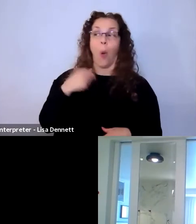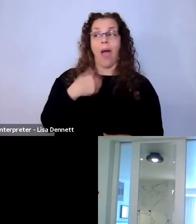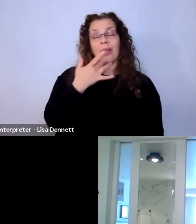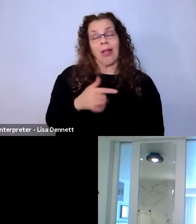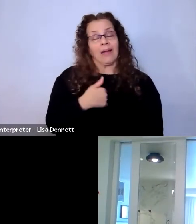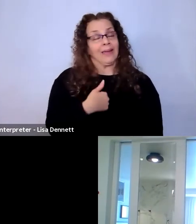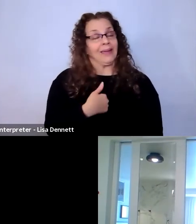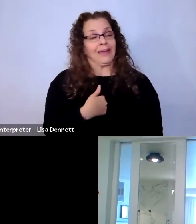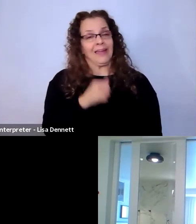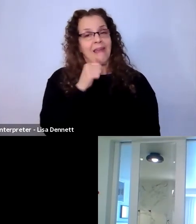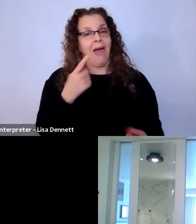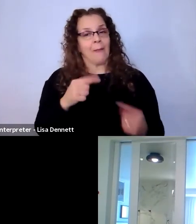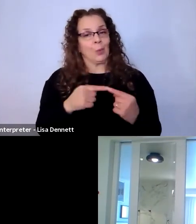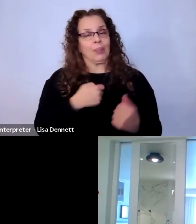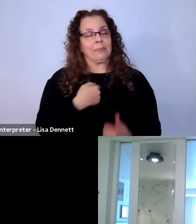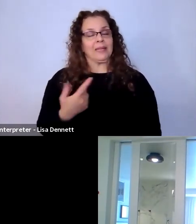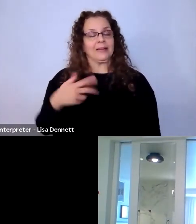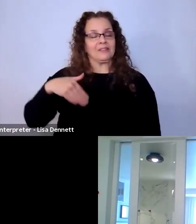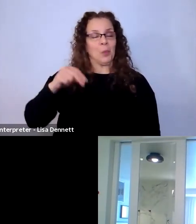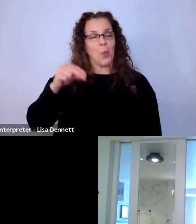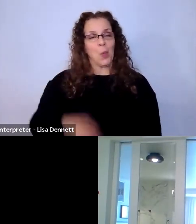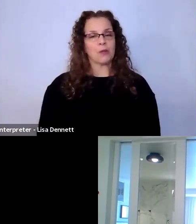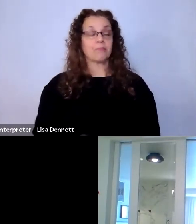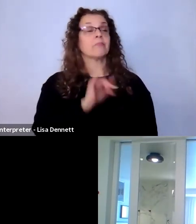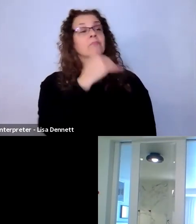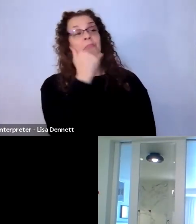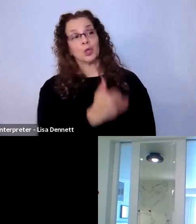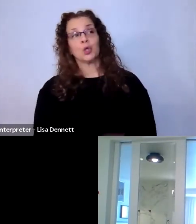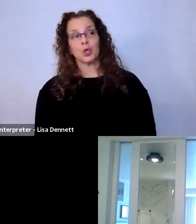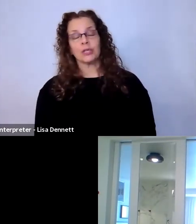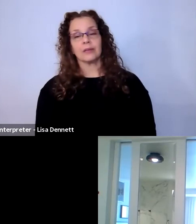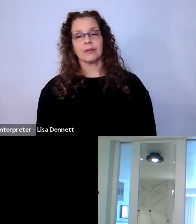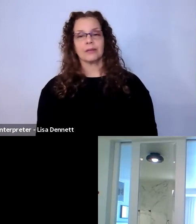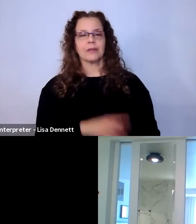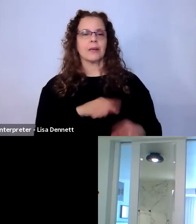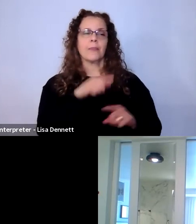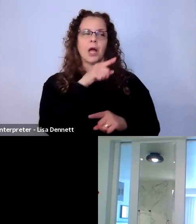that that type of situation yet. Joe Devon: that's good but you're also very resilient so.